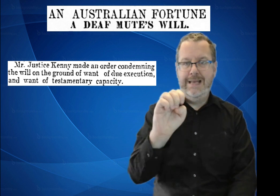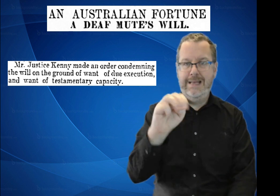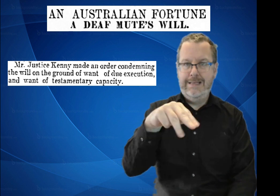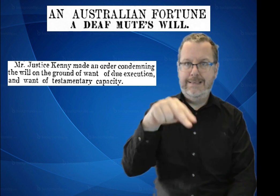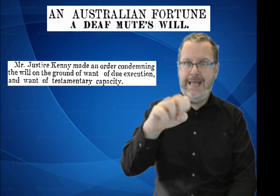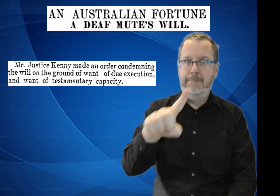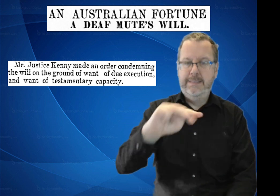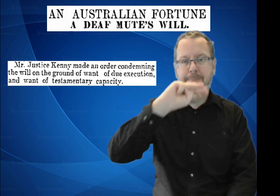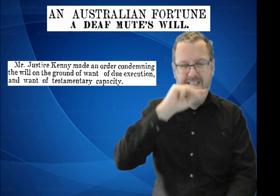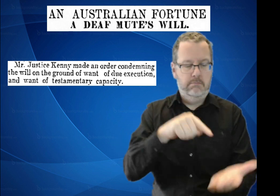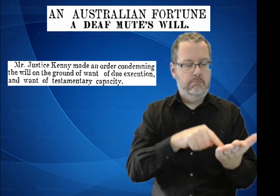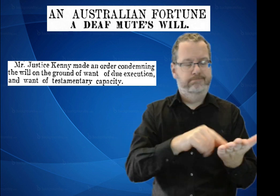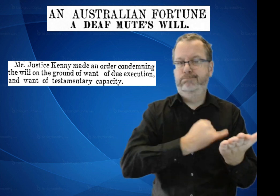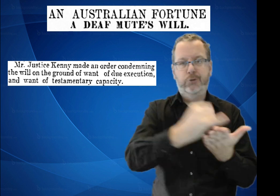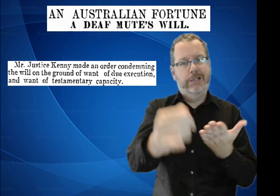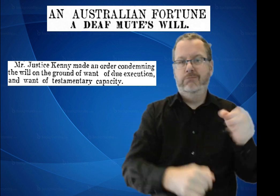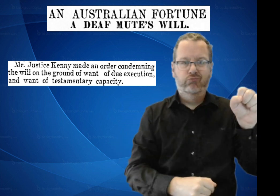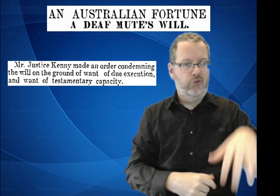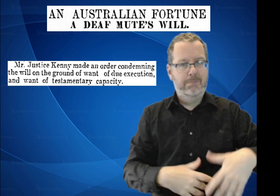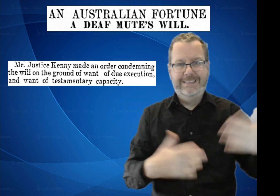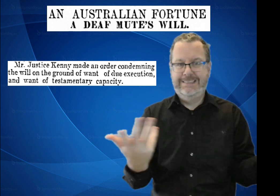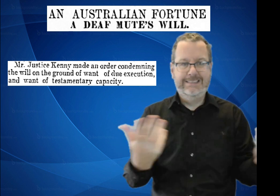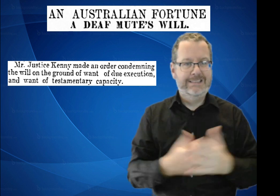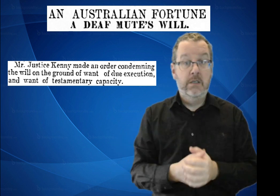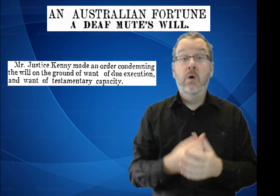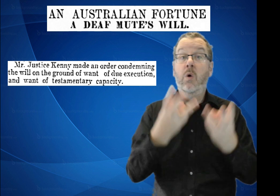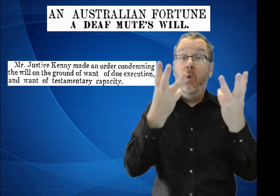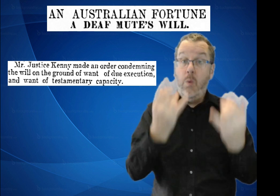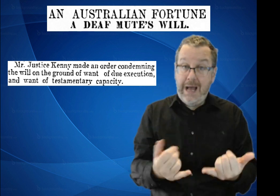"on the